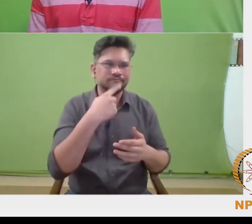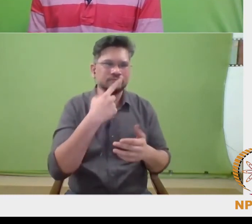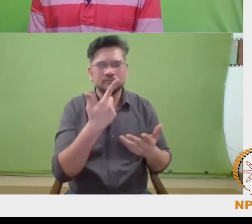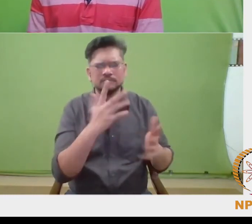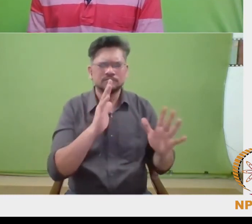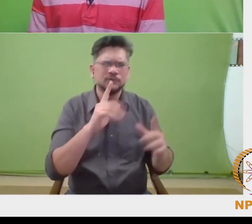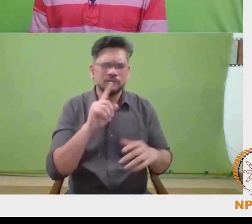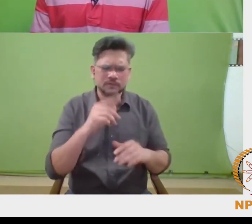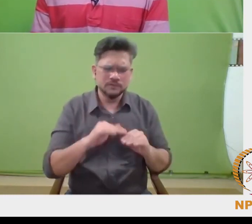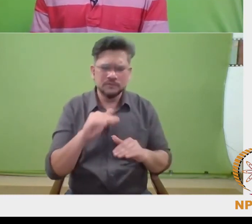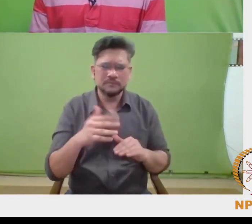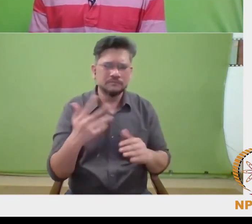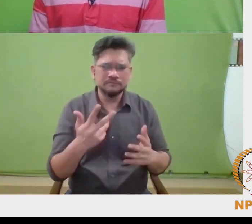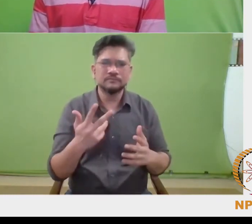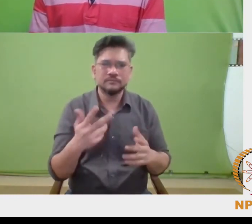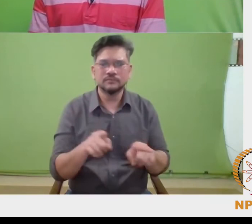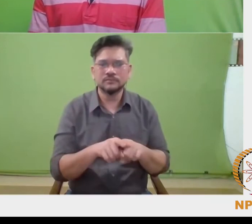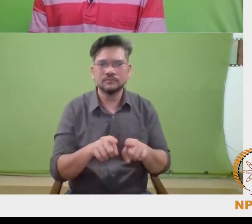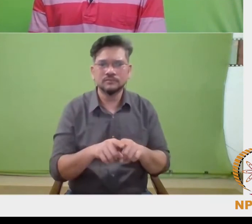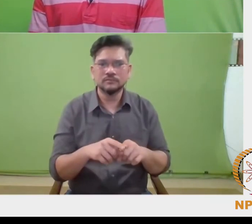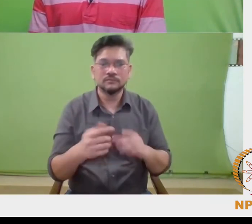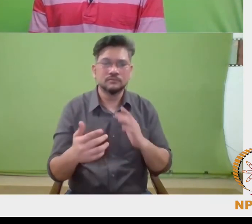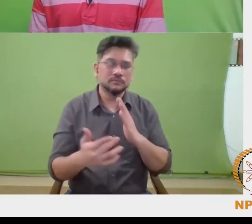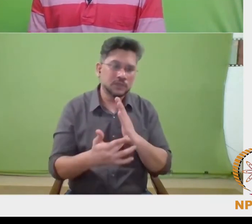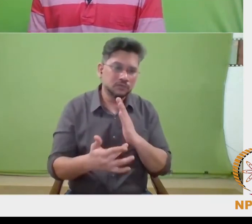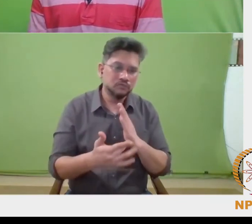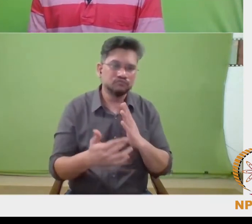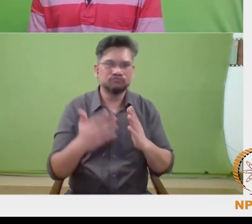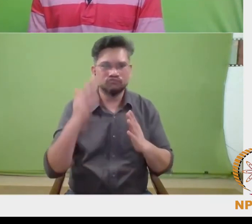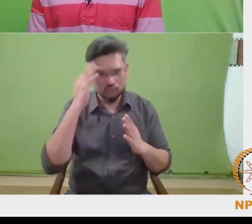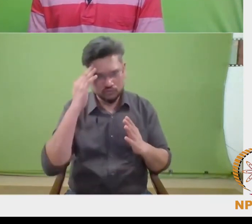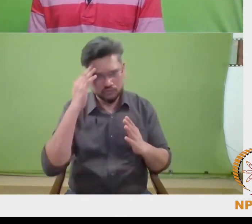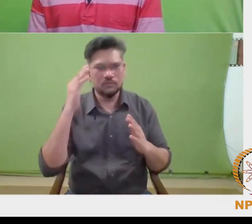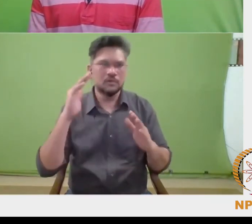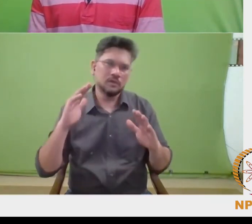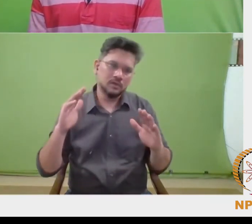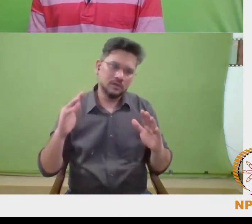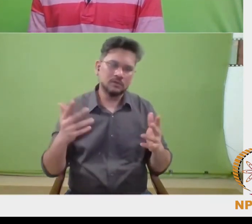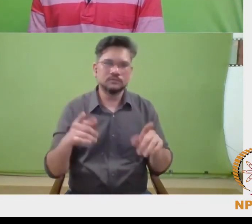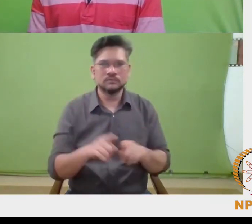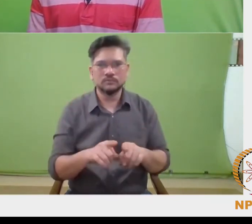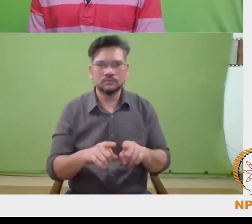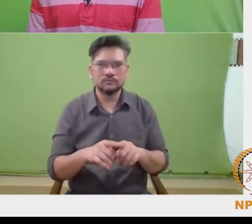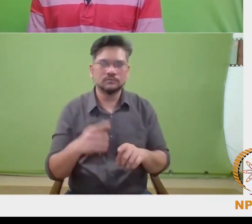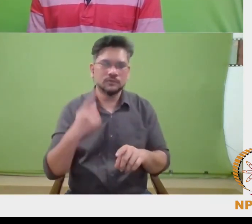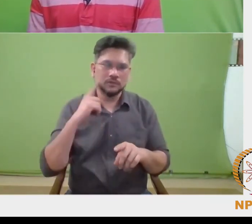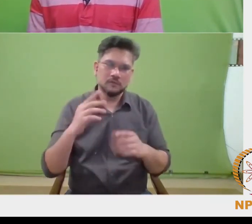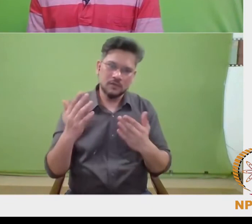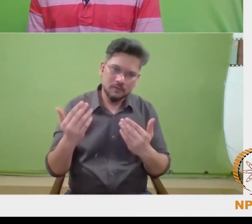will be to have the technological knowhow first of all if it is available that technology we can